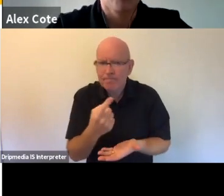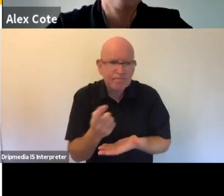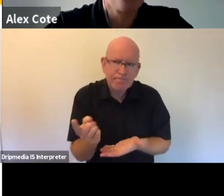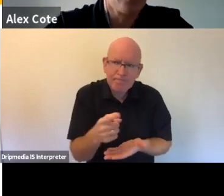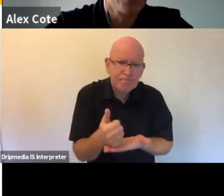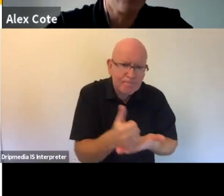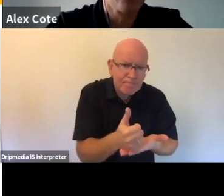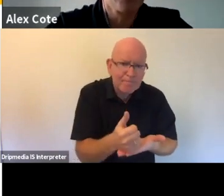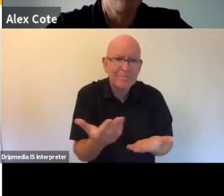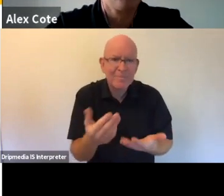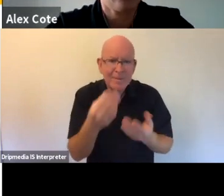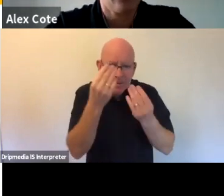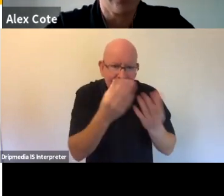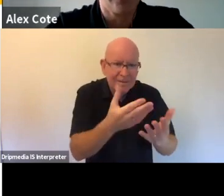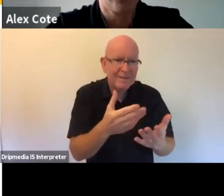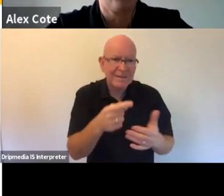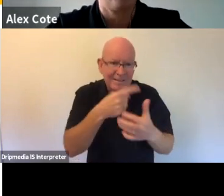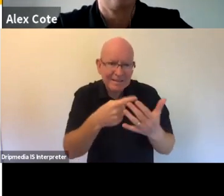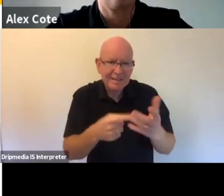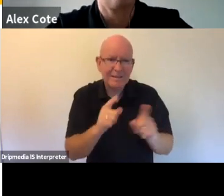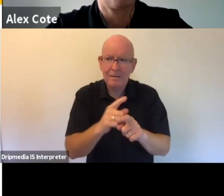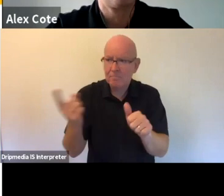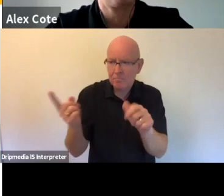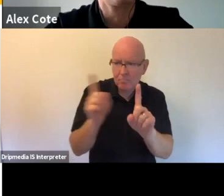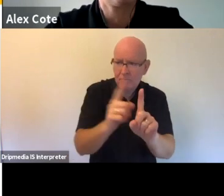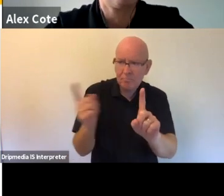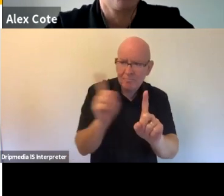In sub-Saharan Africa, southern Asia the coverage is below 7%.